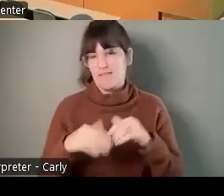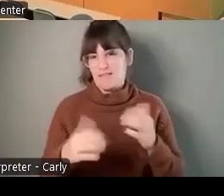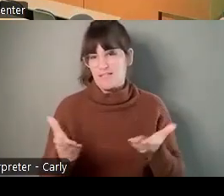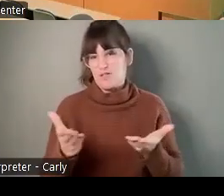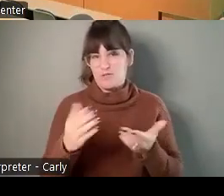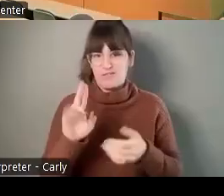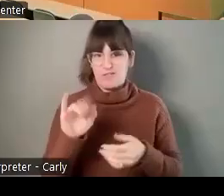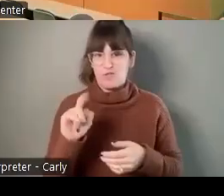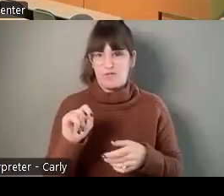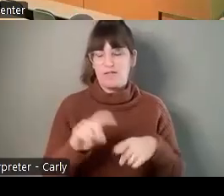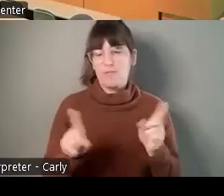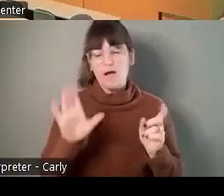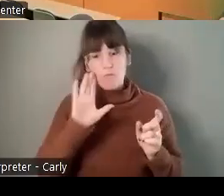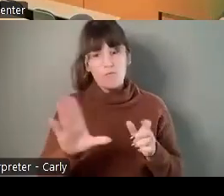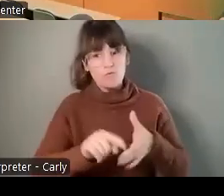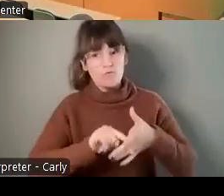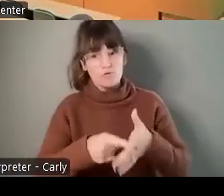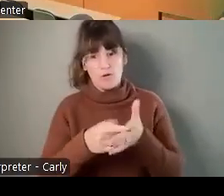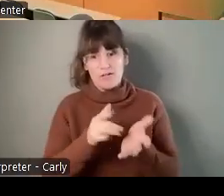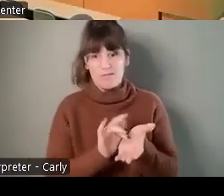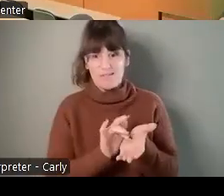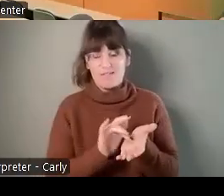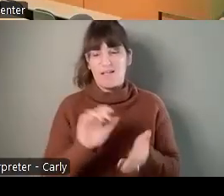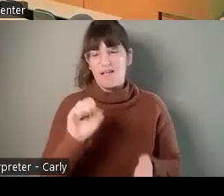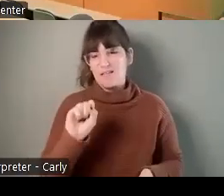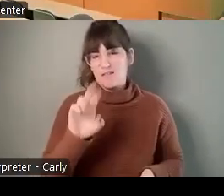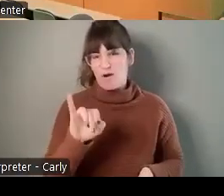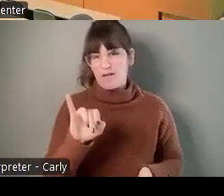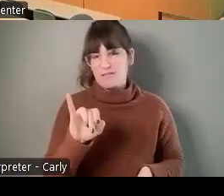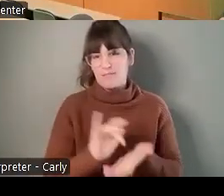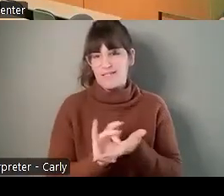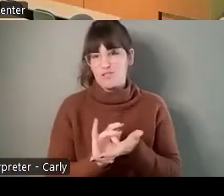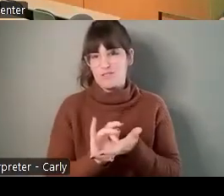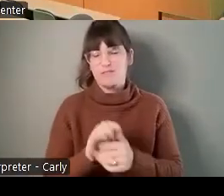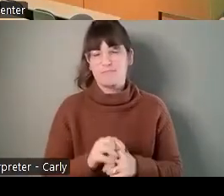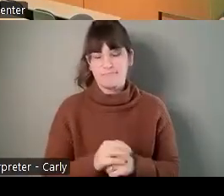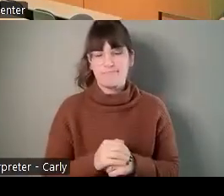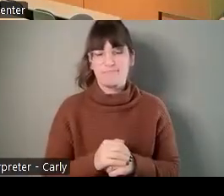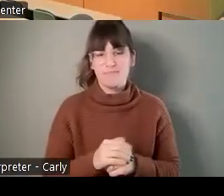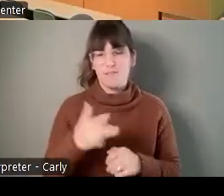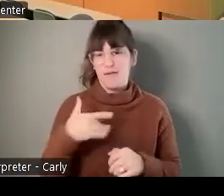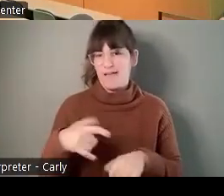frequently will start SSRIs and um and we'll talk about a time course for recovery. It's all